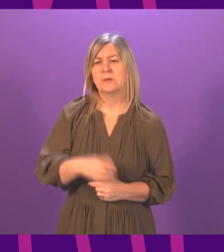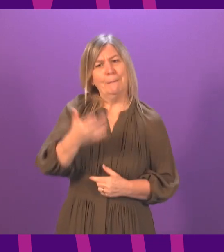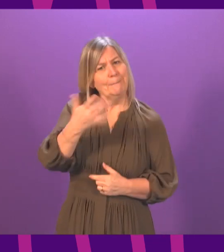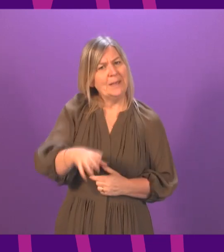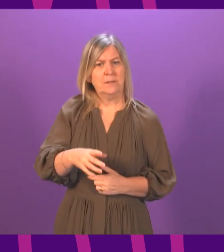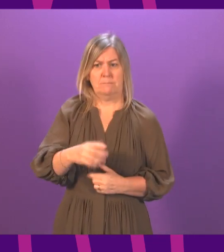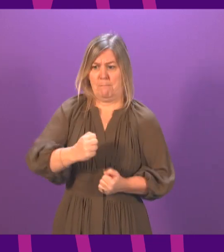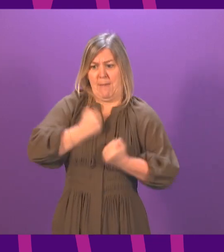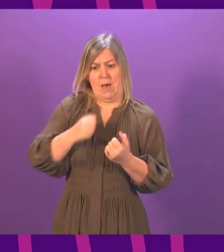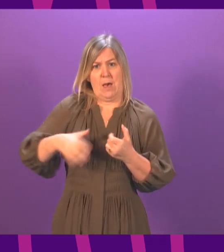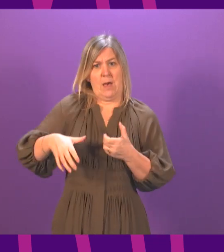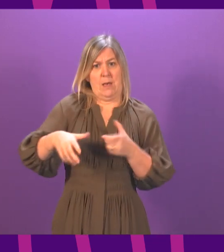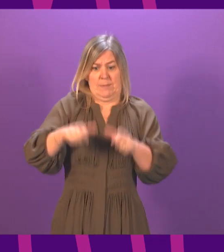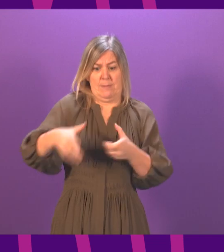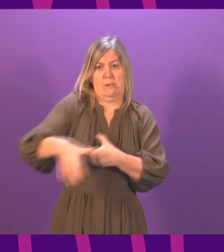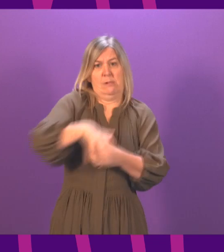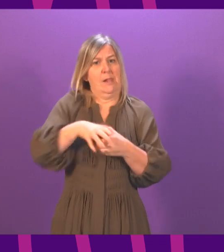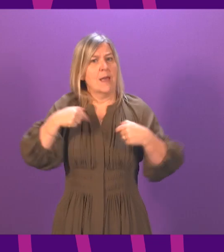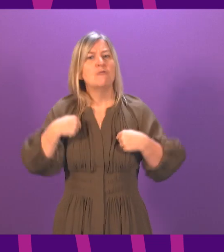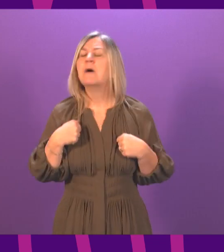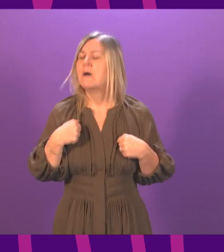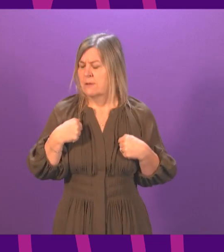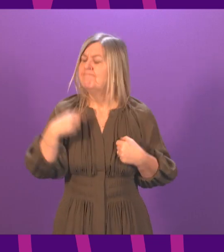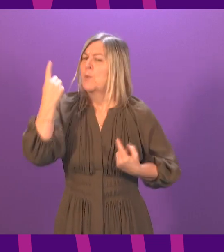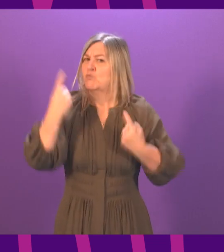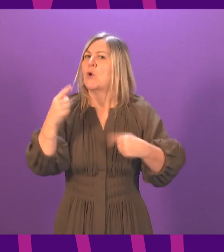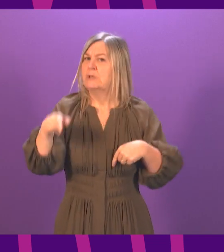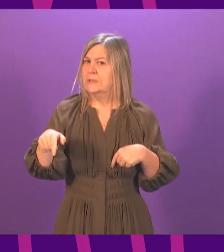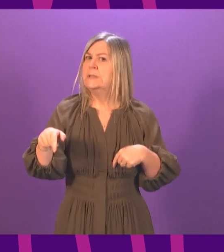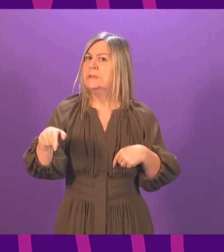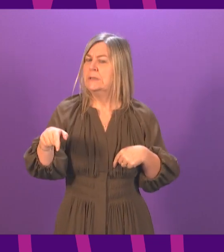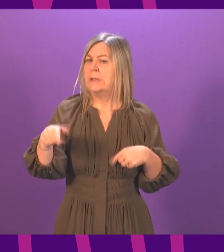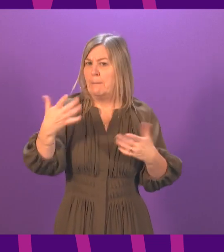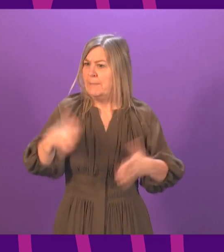touch with me recently who are worried because they have experienced delays in their access